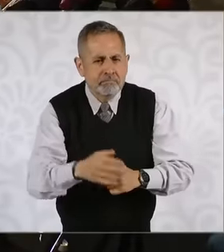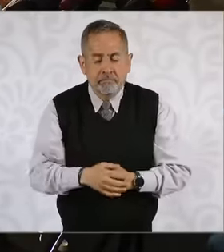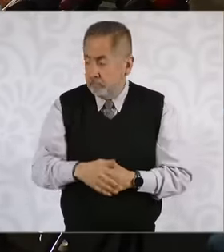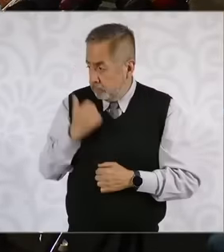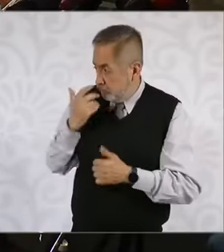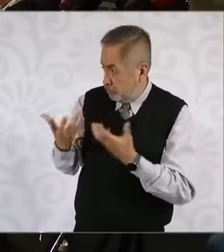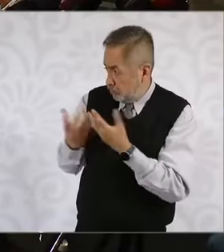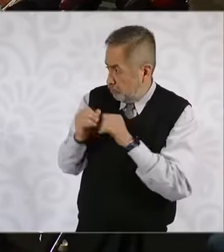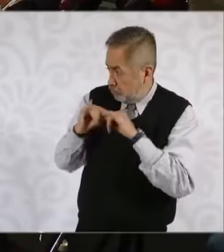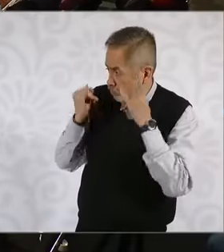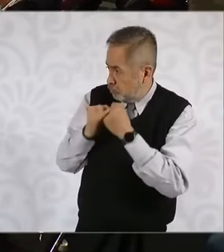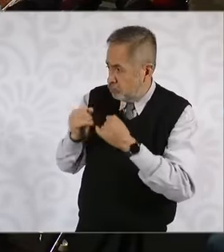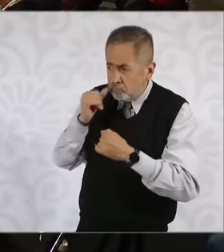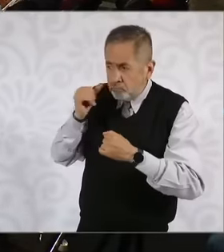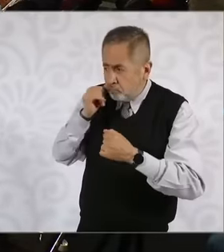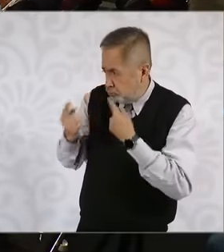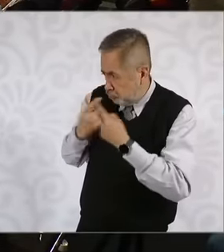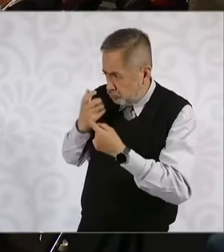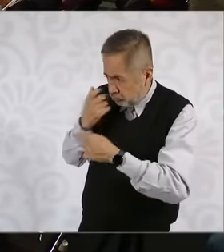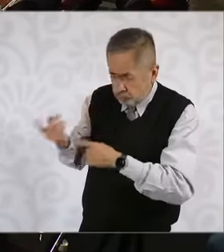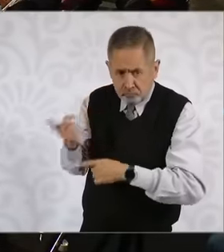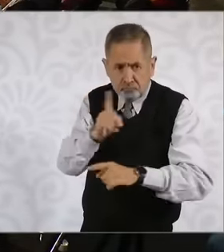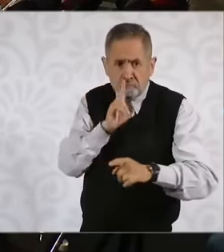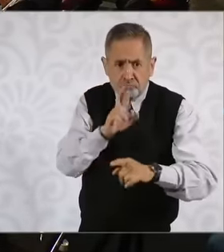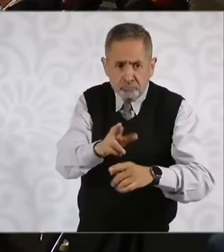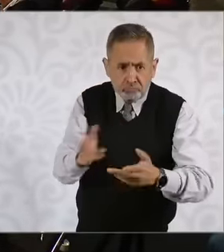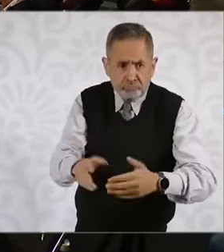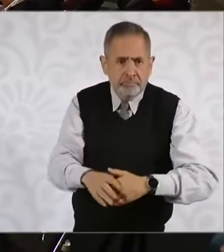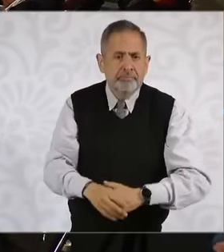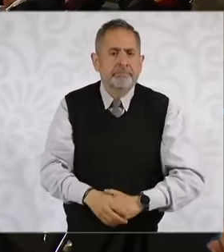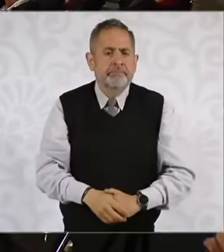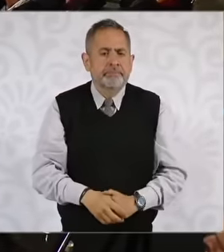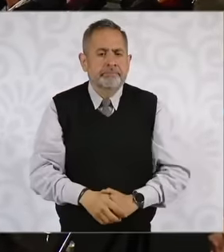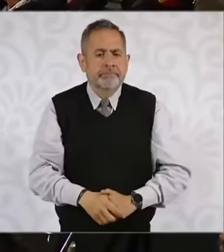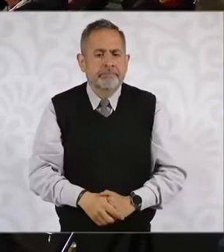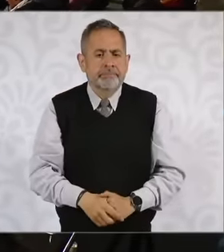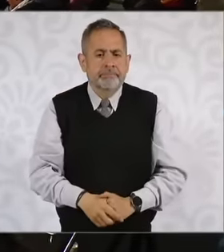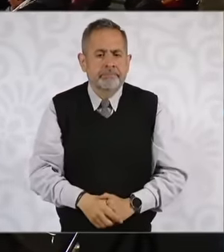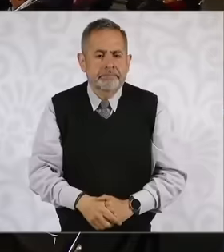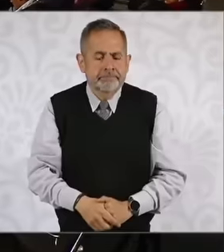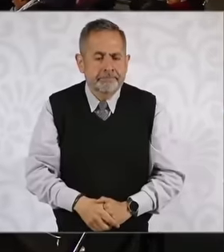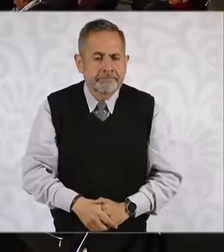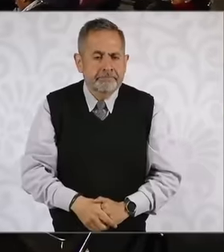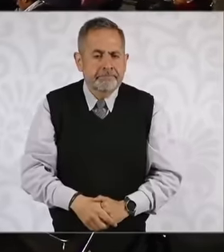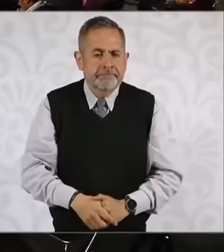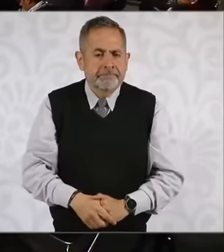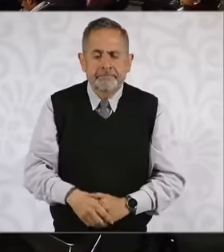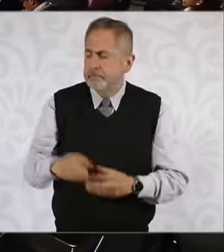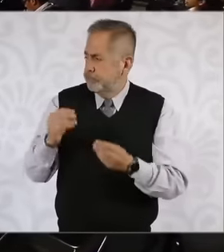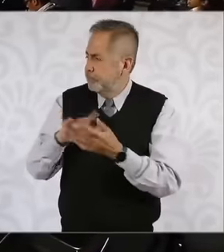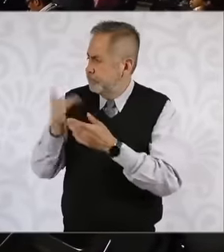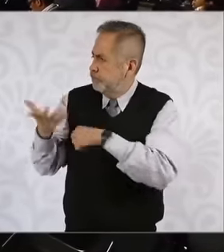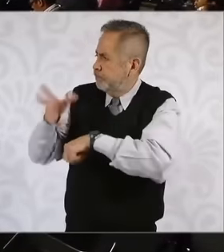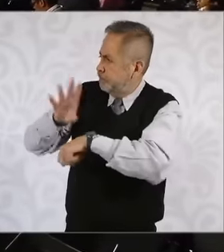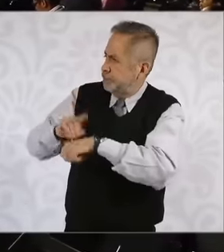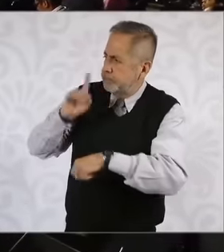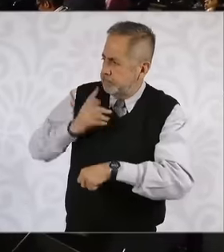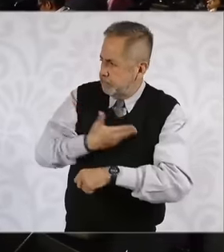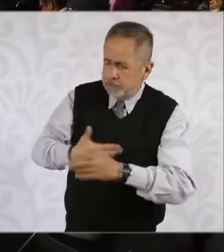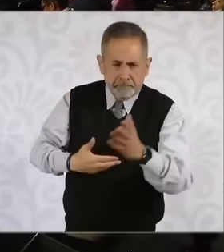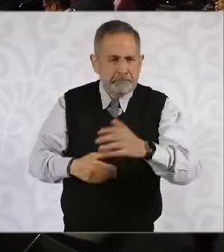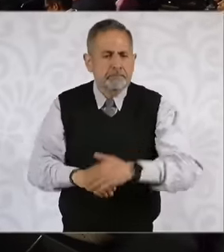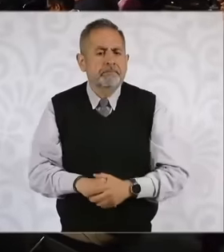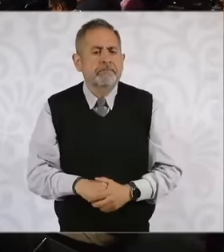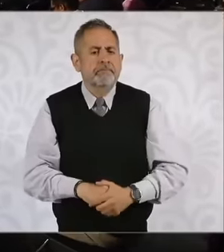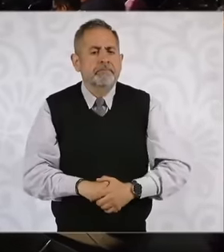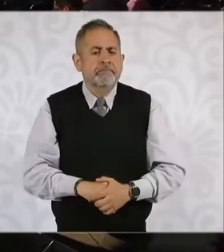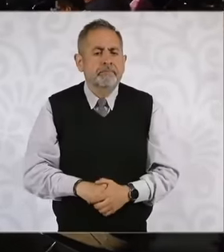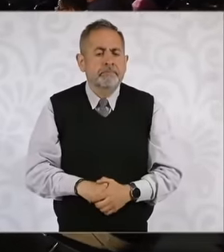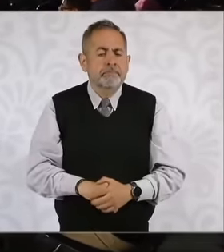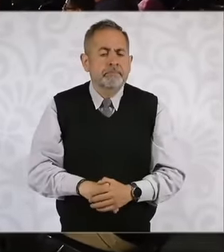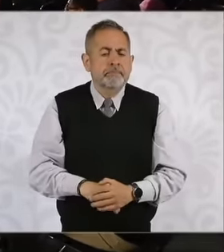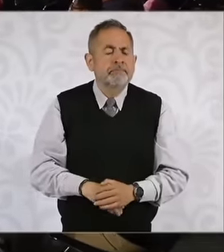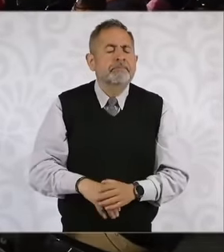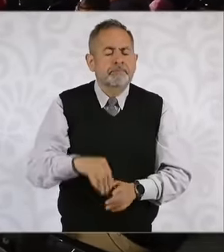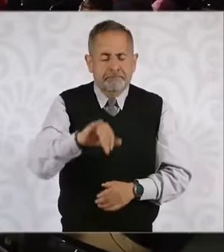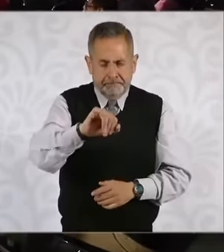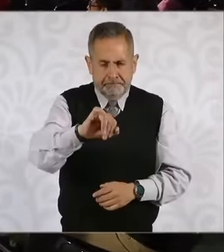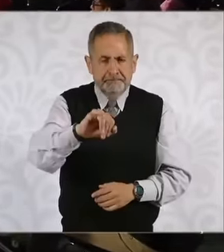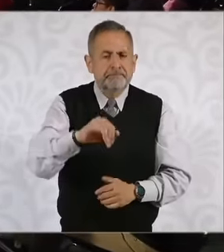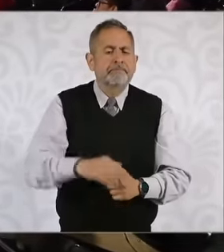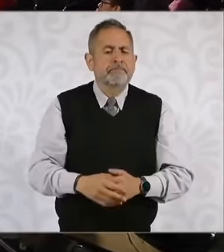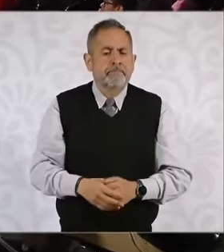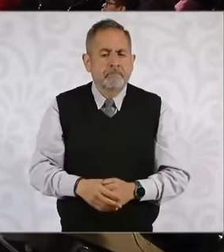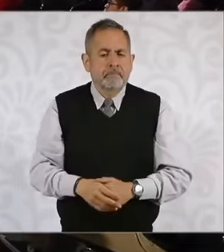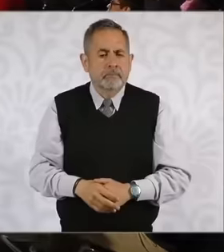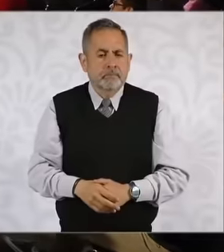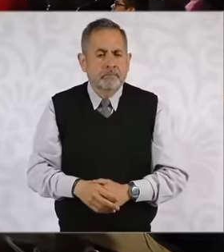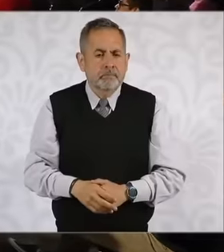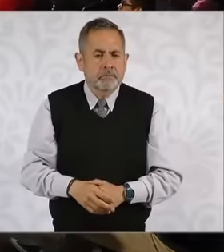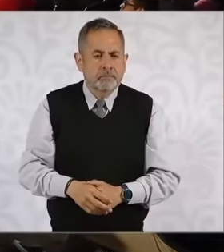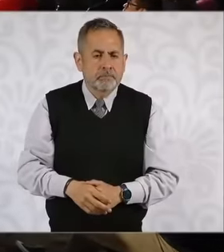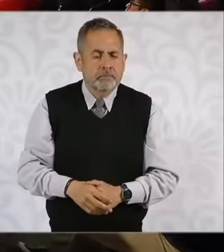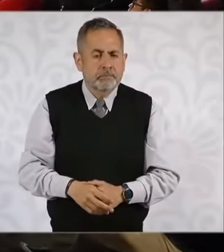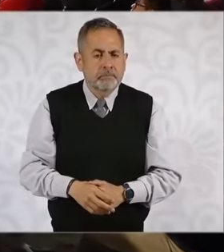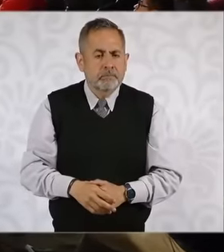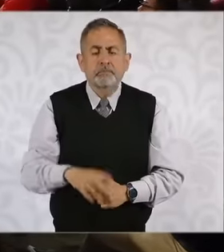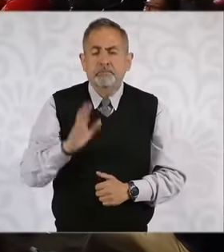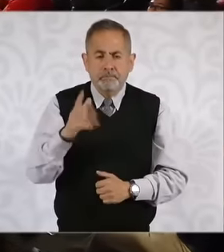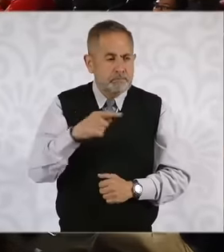If you want to comment that you met . Yes, thank you very much, with your permission, president, well, we received the commissioners, the